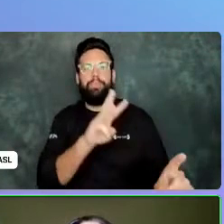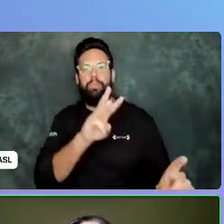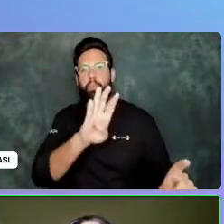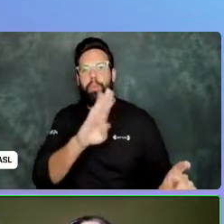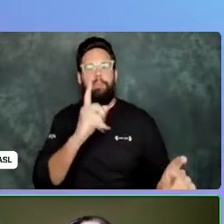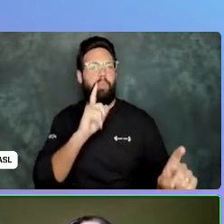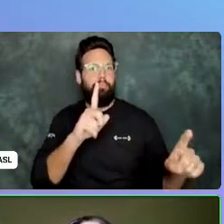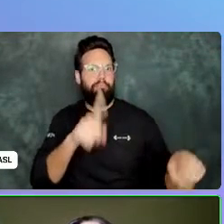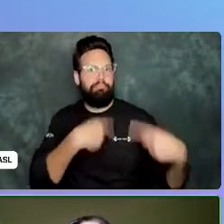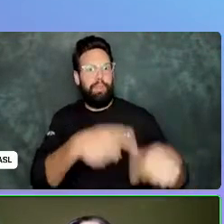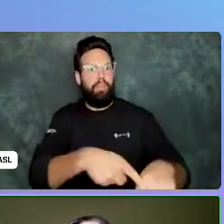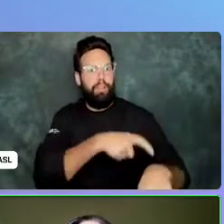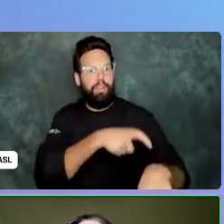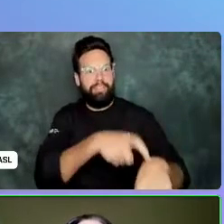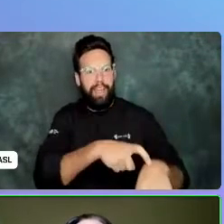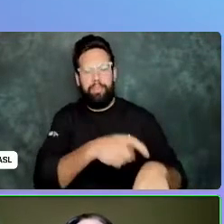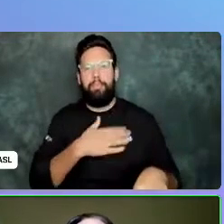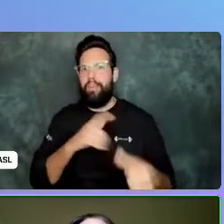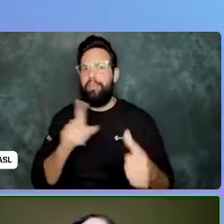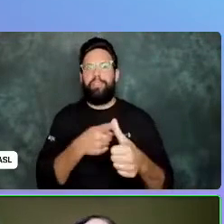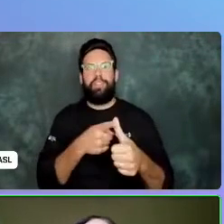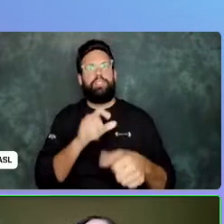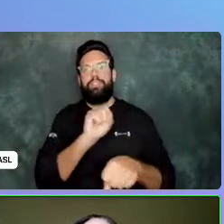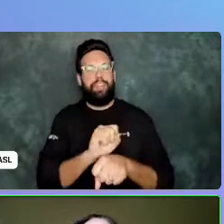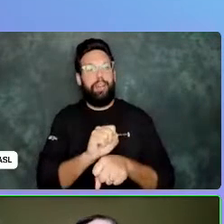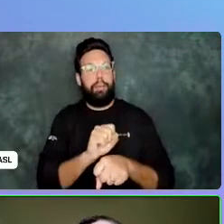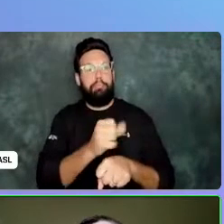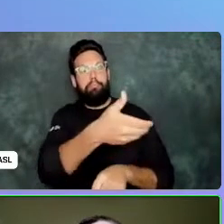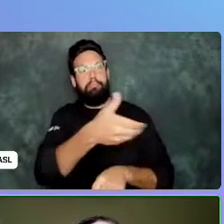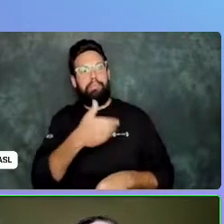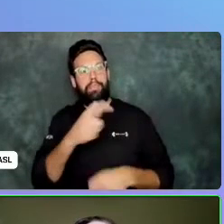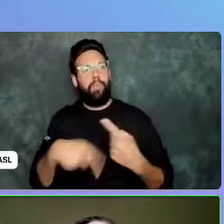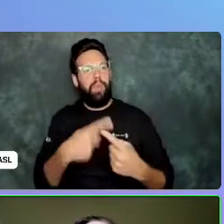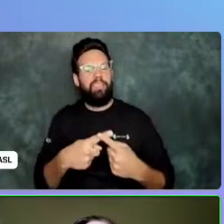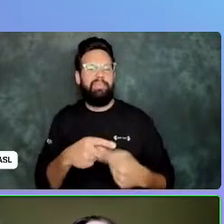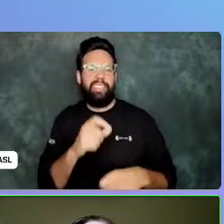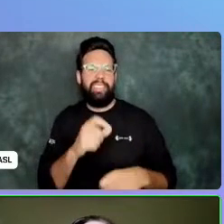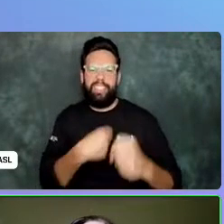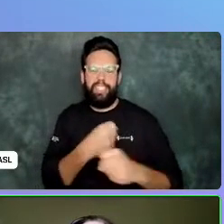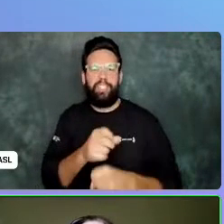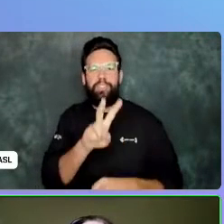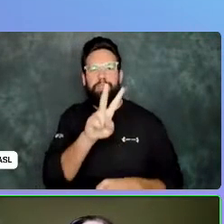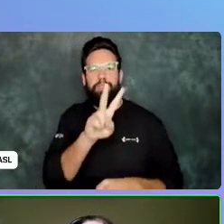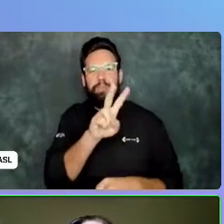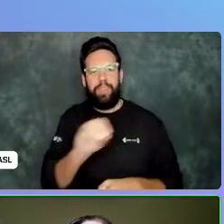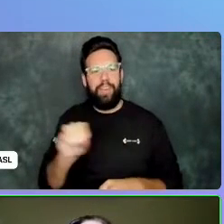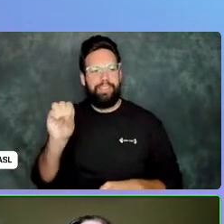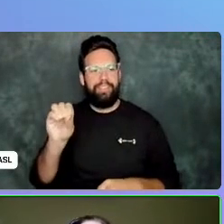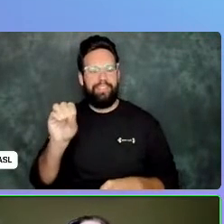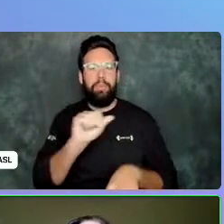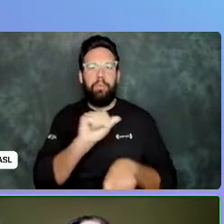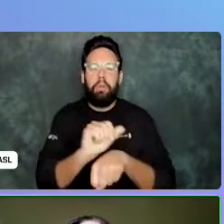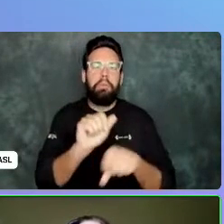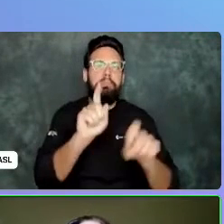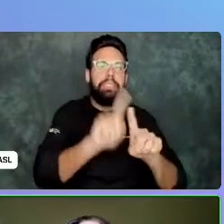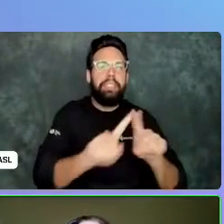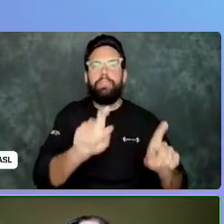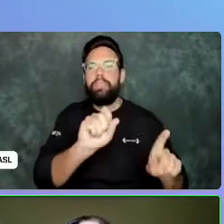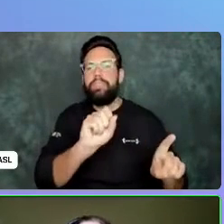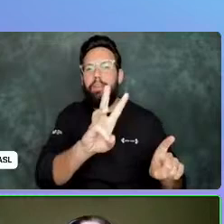you about me. I've been working with the web for a long time. I got my first job as a web developer year 2000,